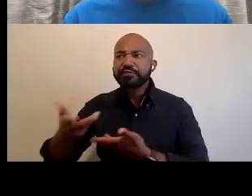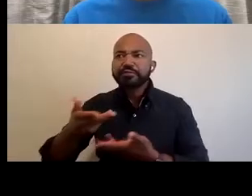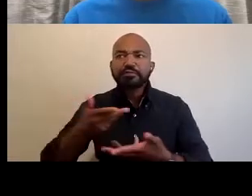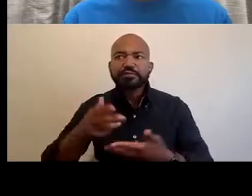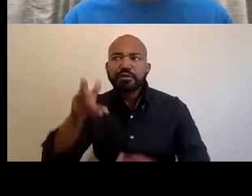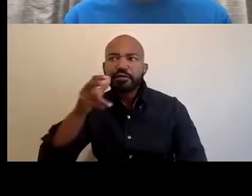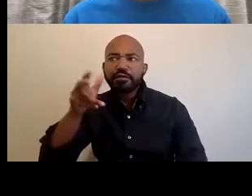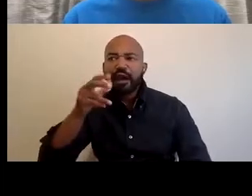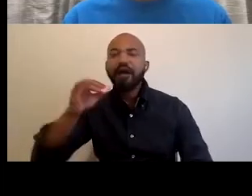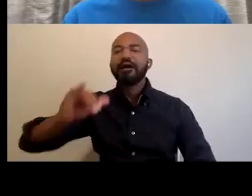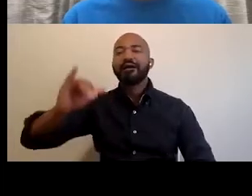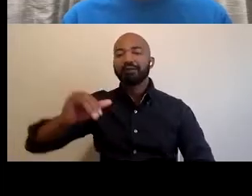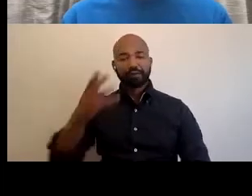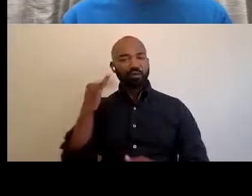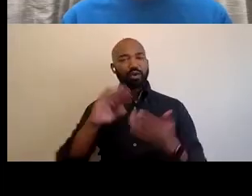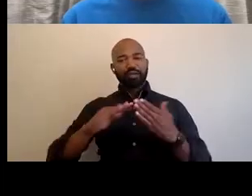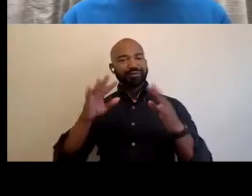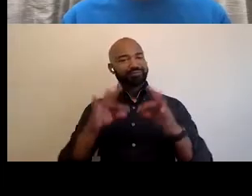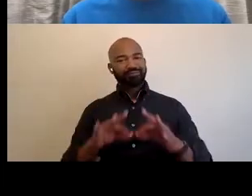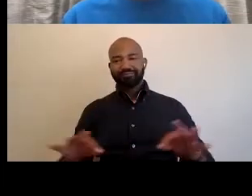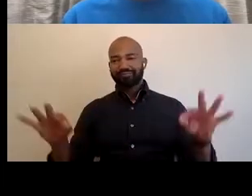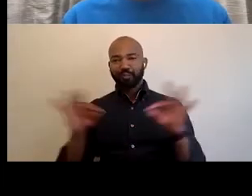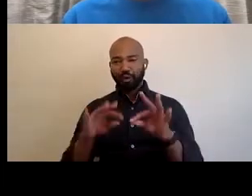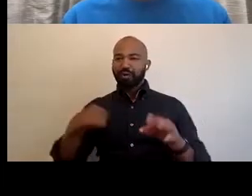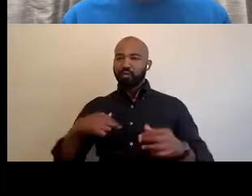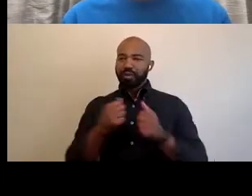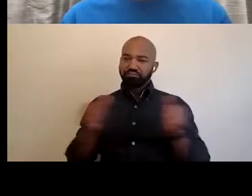that we have these conversations and we hear other people's perspectives.